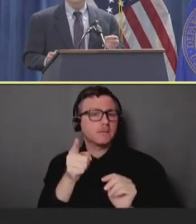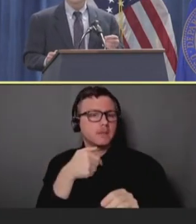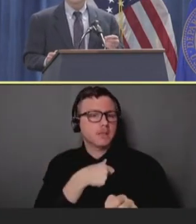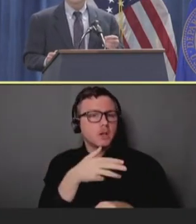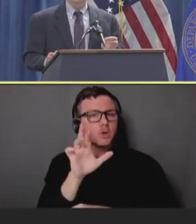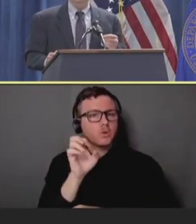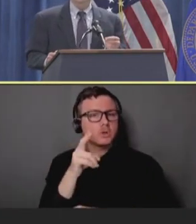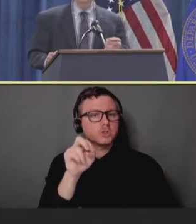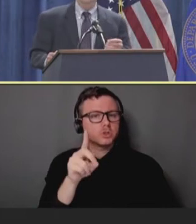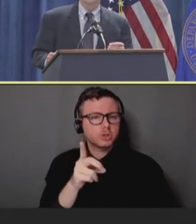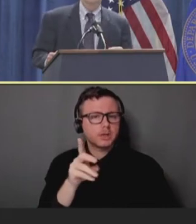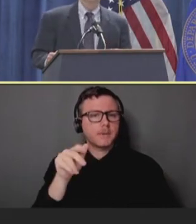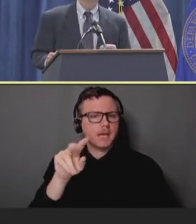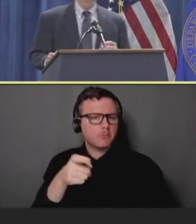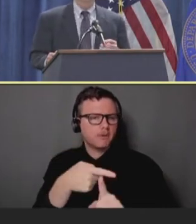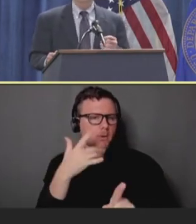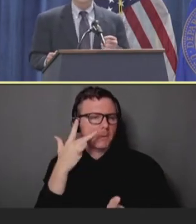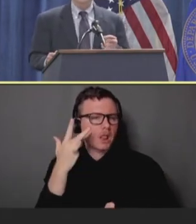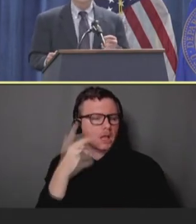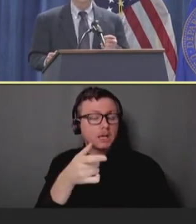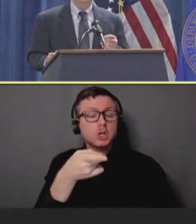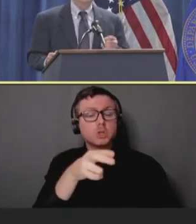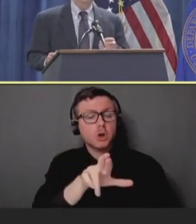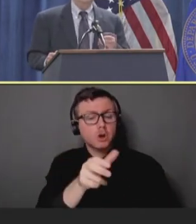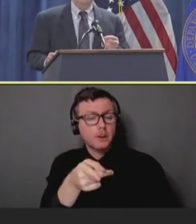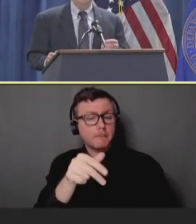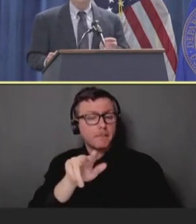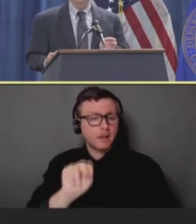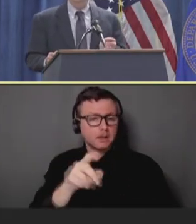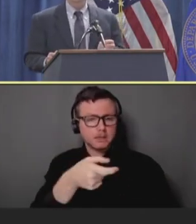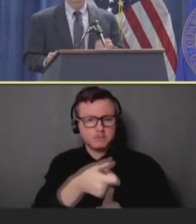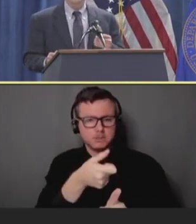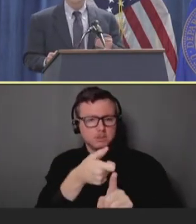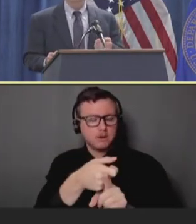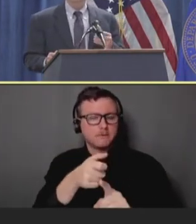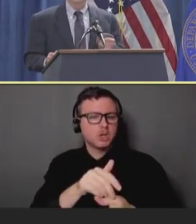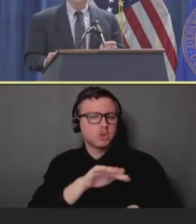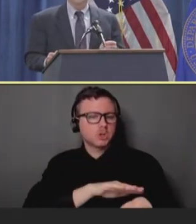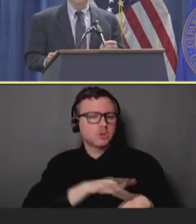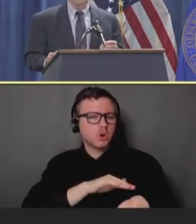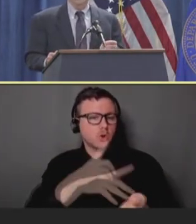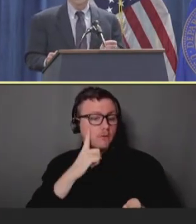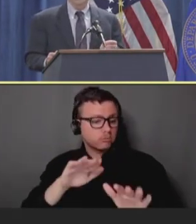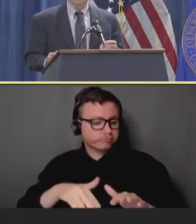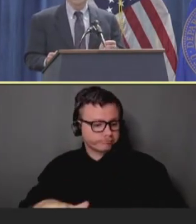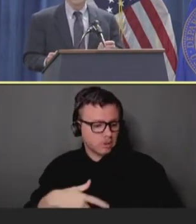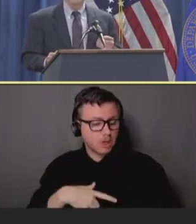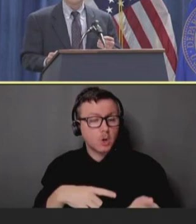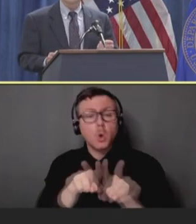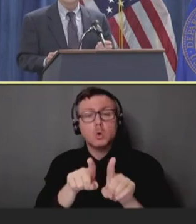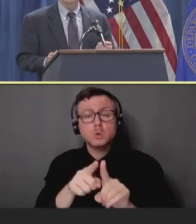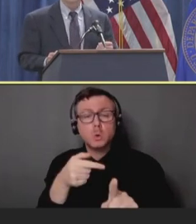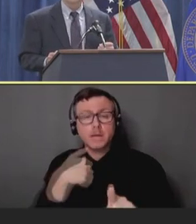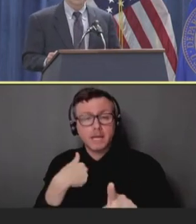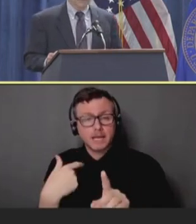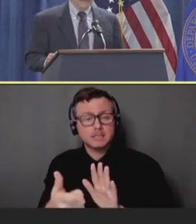And some of you may know that Dr. Pan is a pediatrician and a legislator in California,